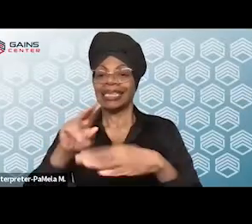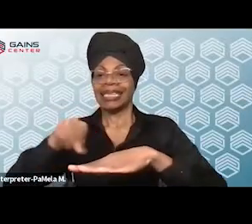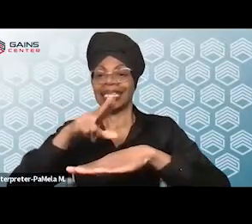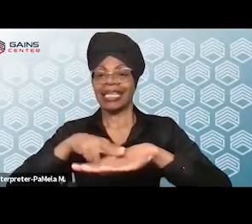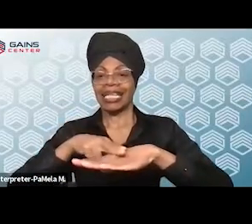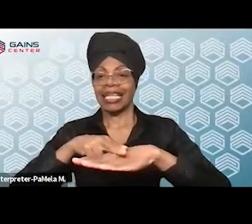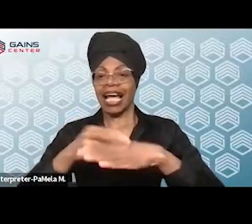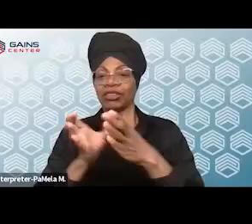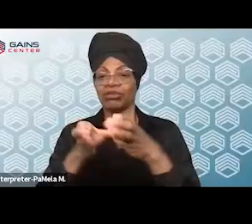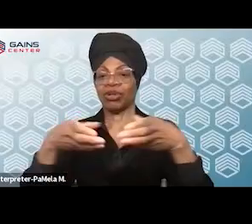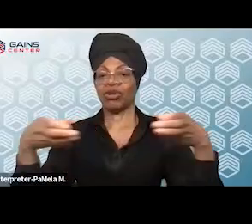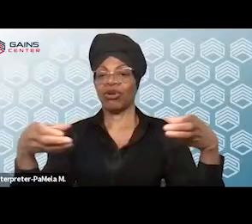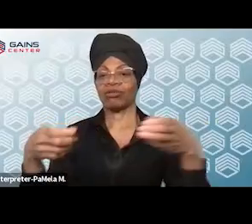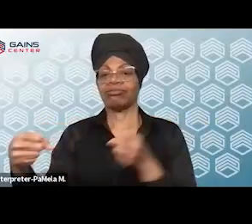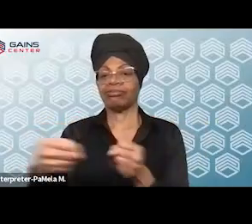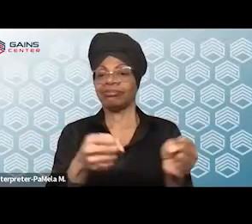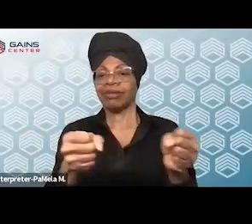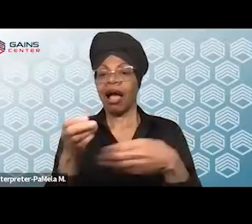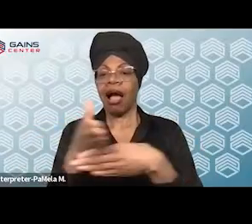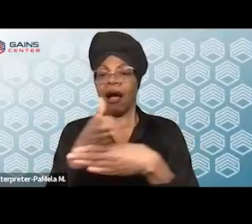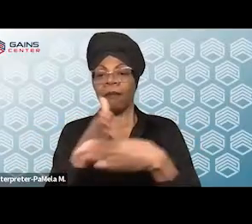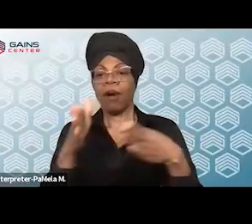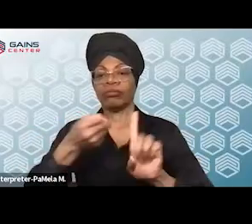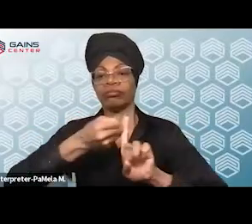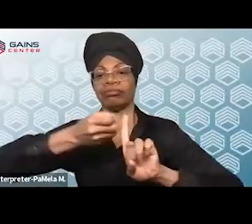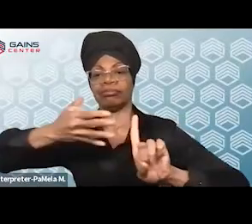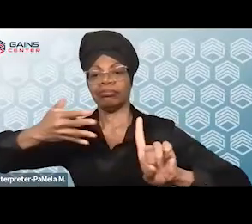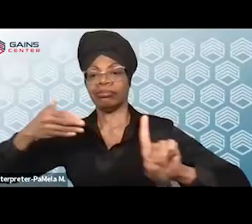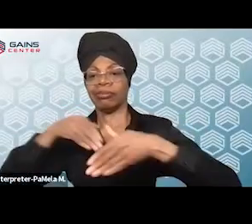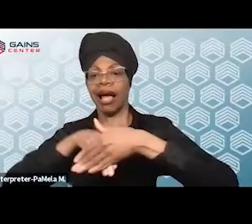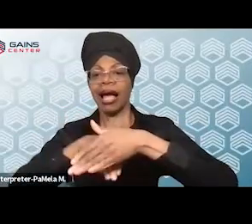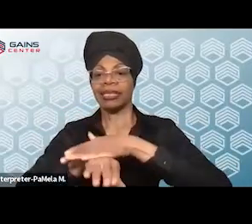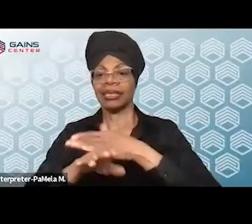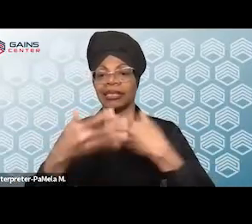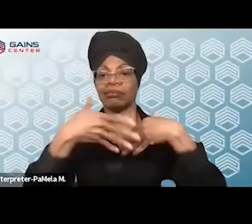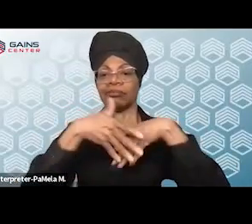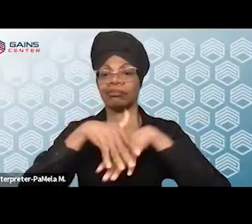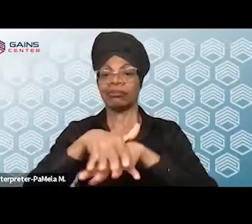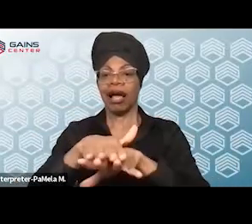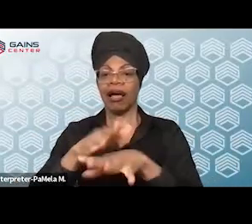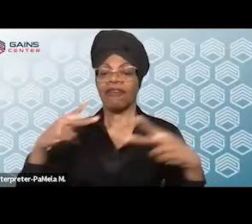and strategic partnerships to expand access to integrated physical, behavioral,